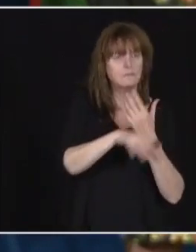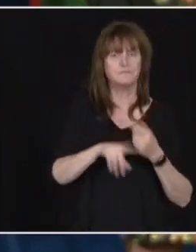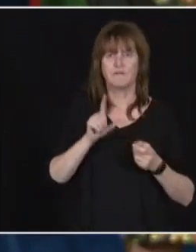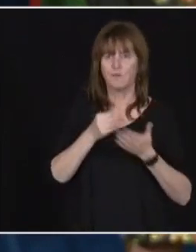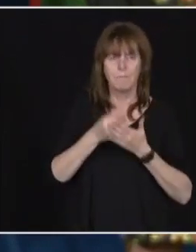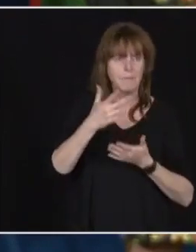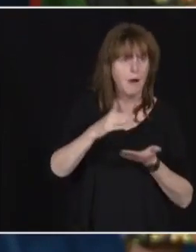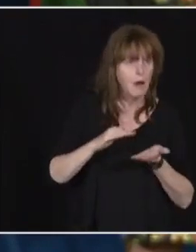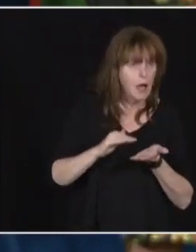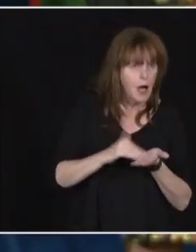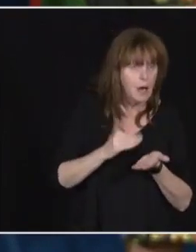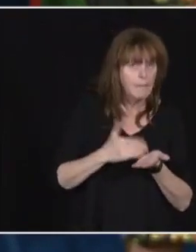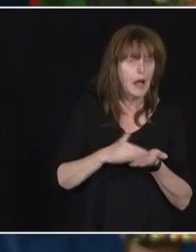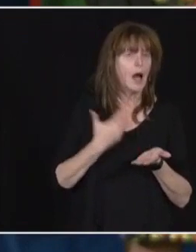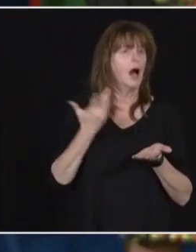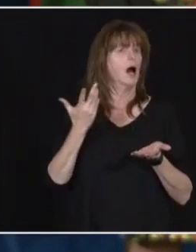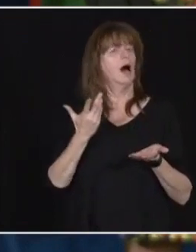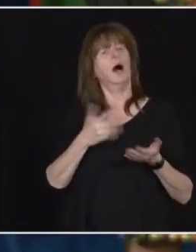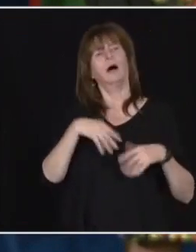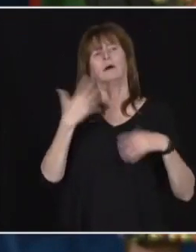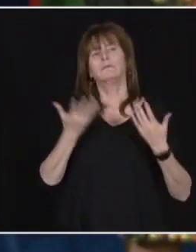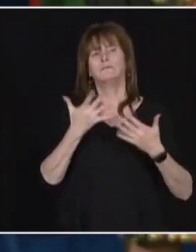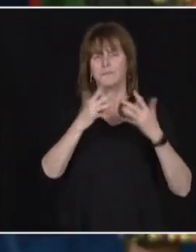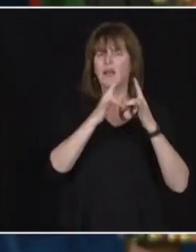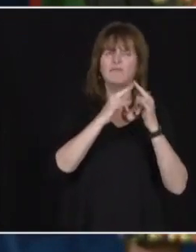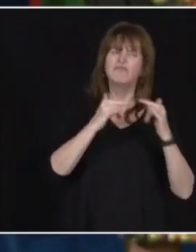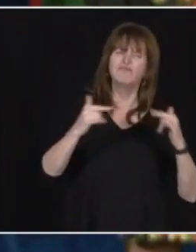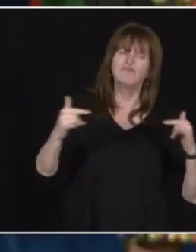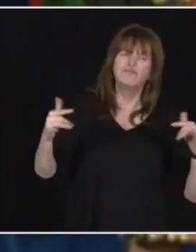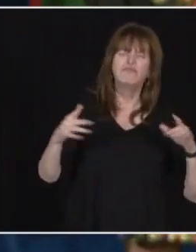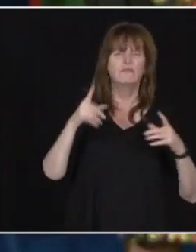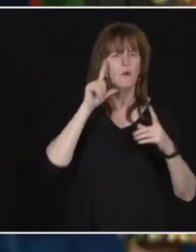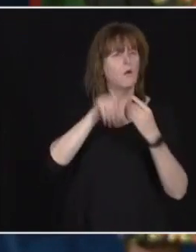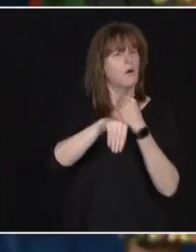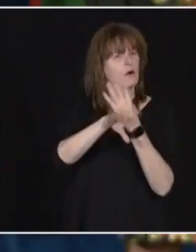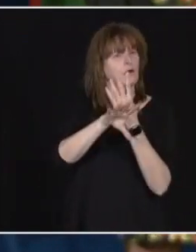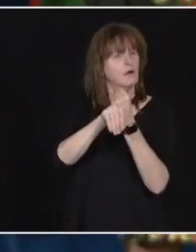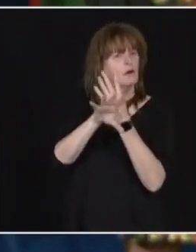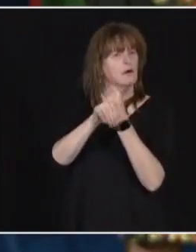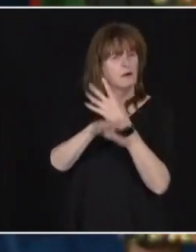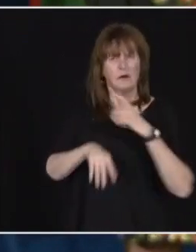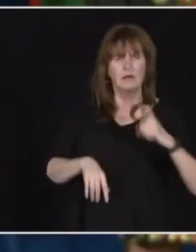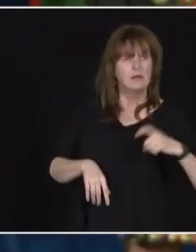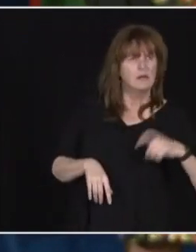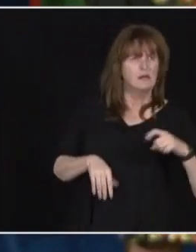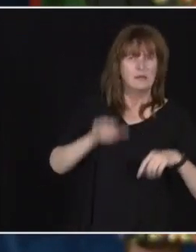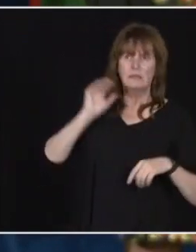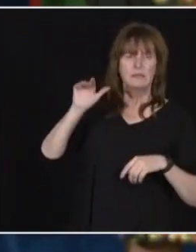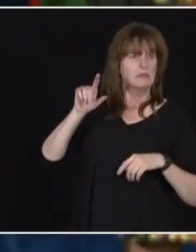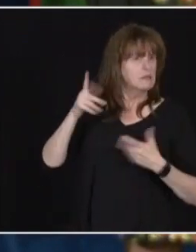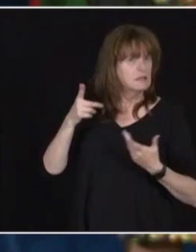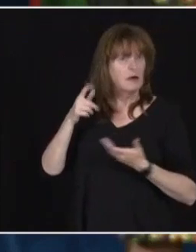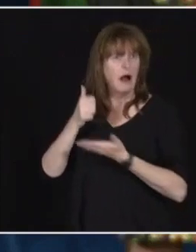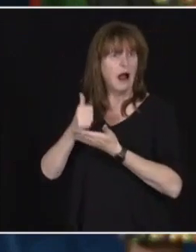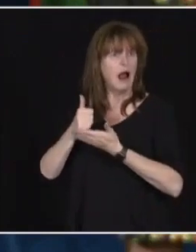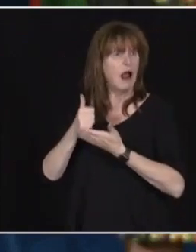remote learning purchasing iPads, chrome books, they are seeking funding from the province